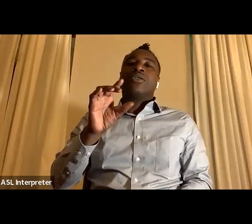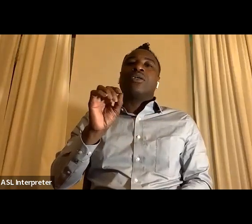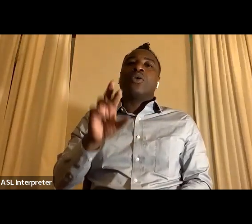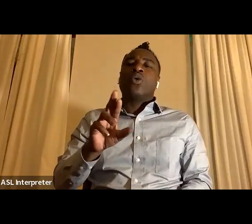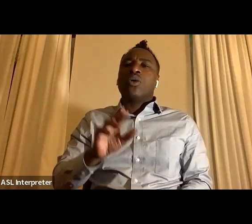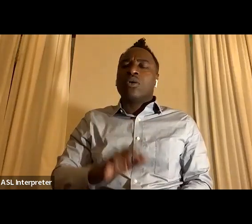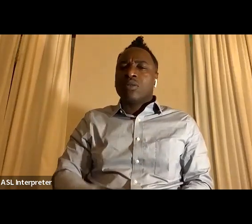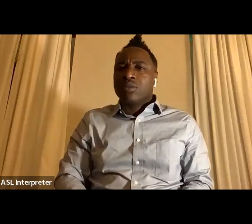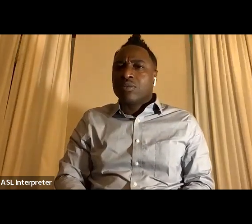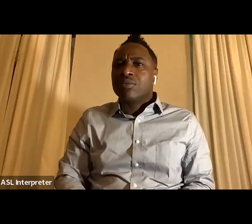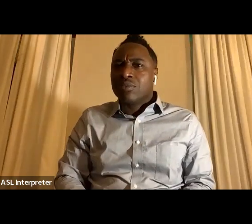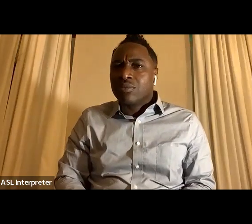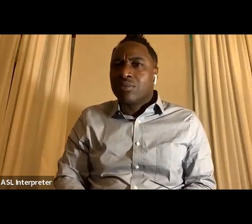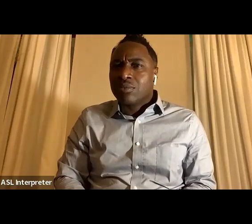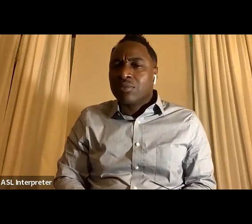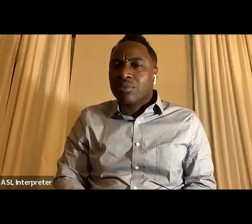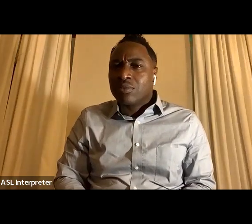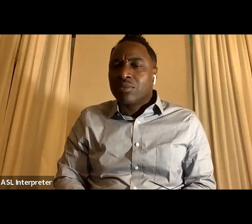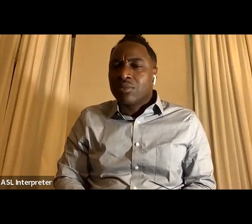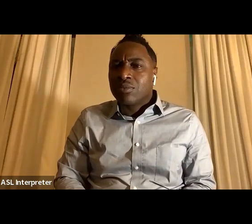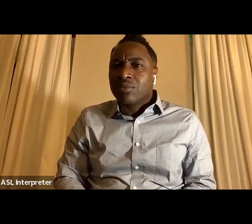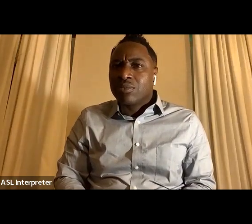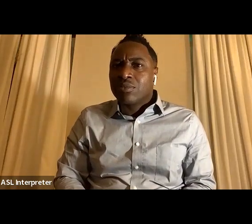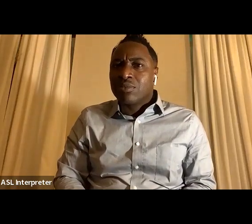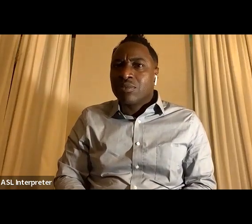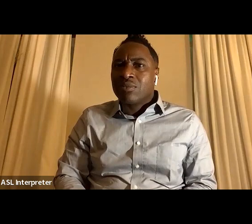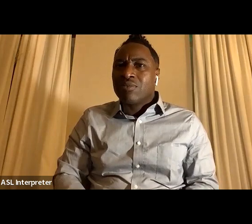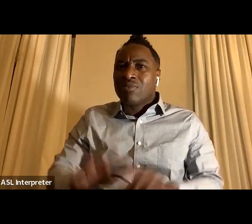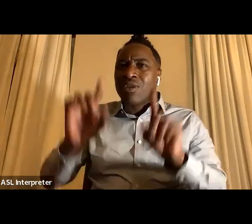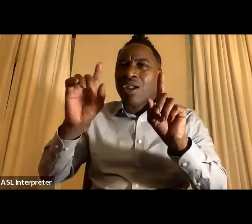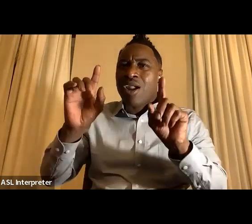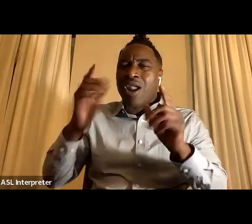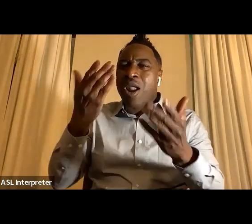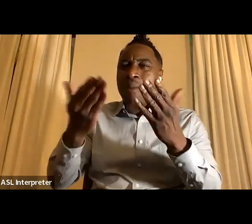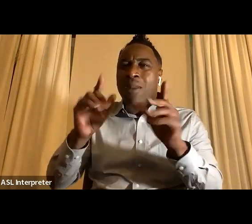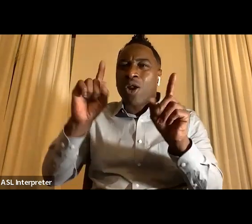And I go to some like fire firefighter jacket